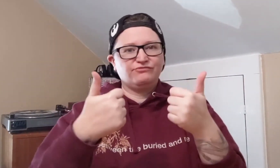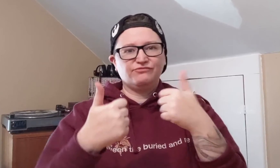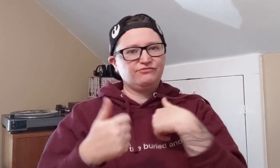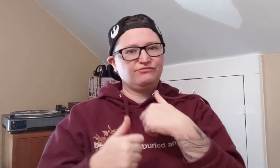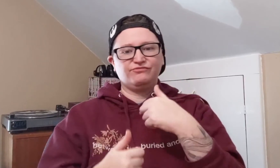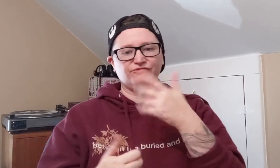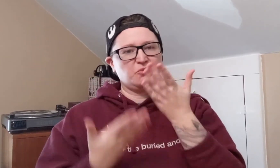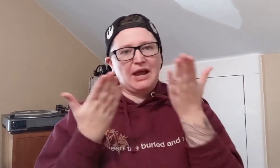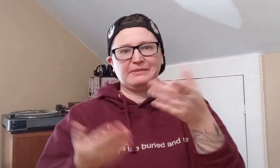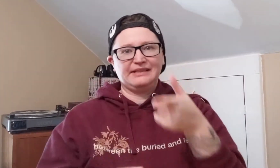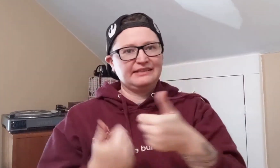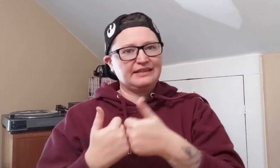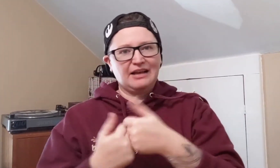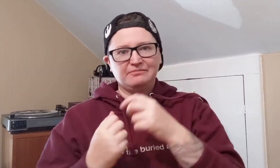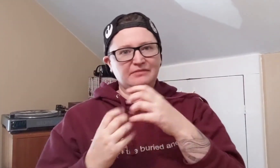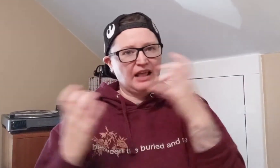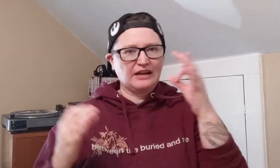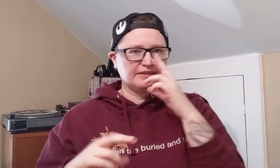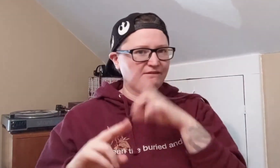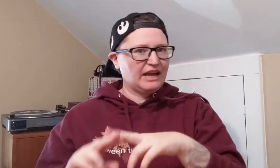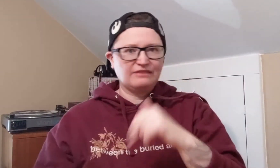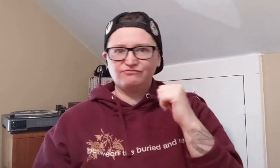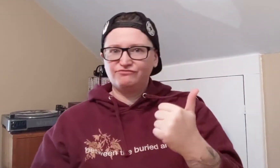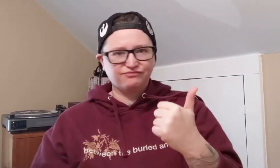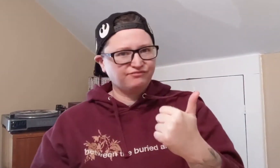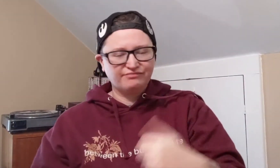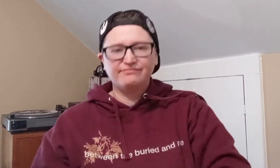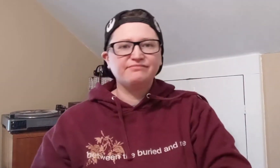you're looking for this really fits the bill and I recommend this game it's a lot of fun